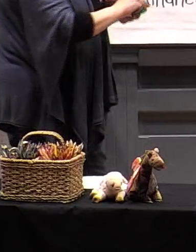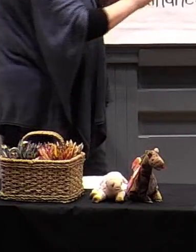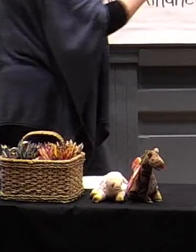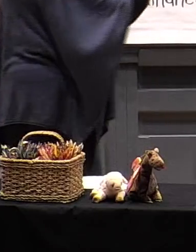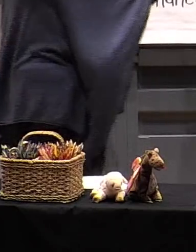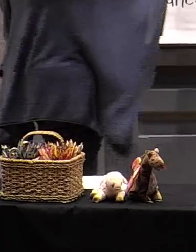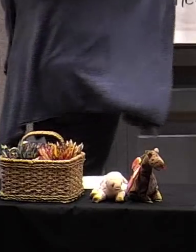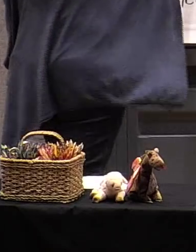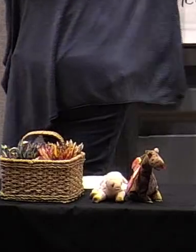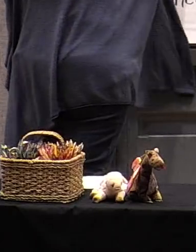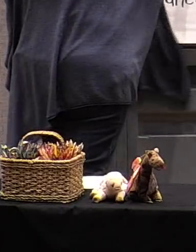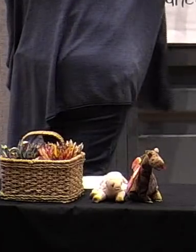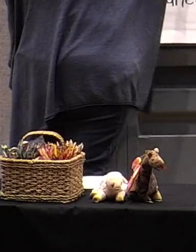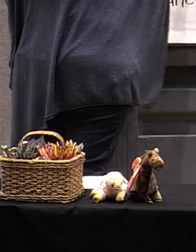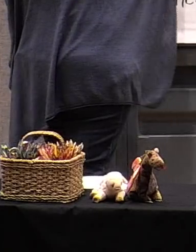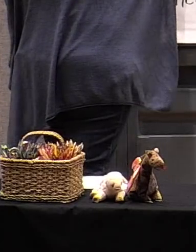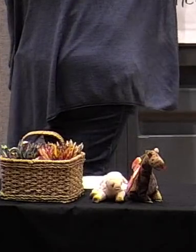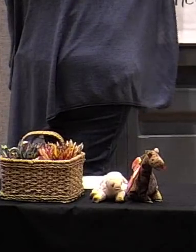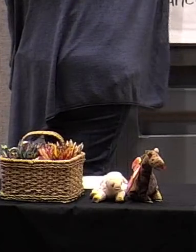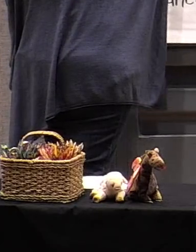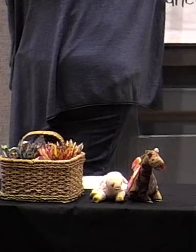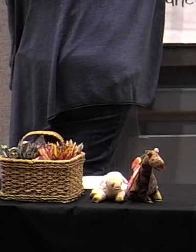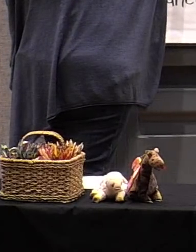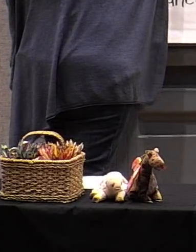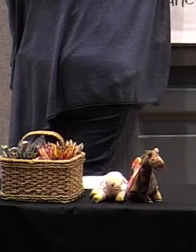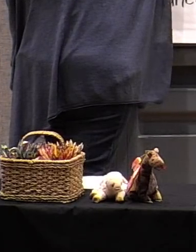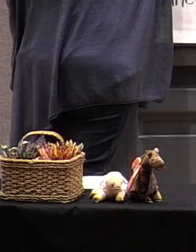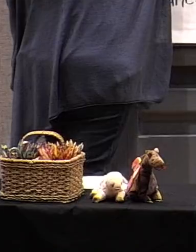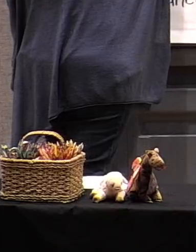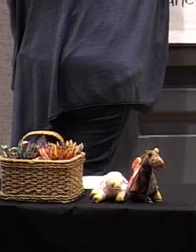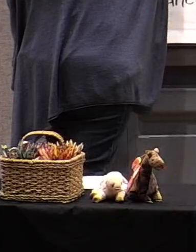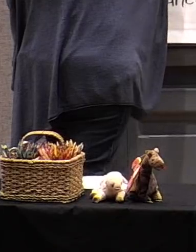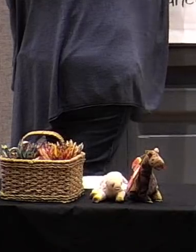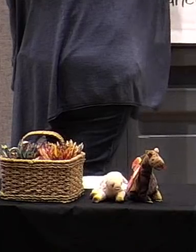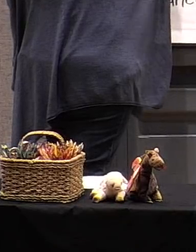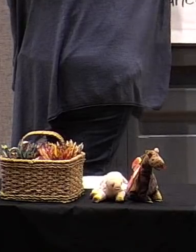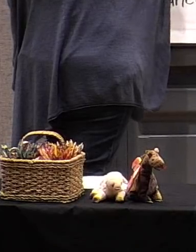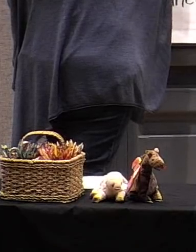We can draw a pretty picture for somebody.